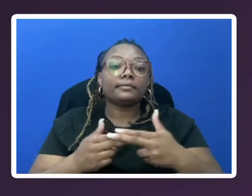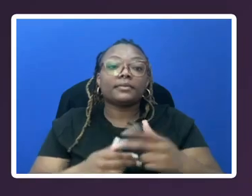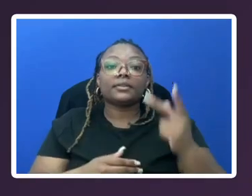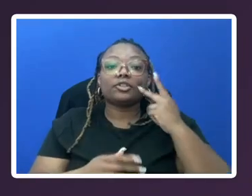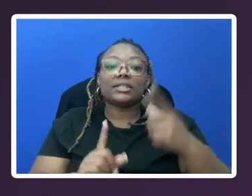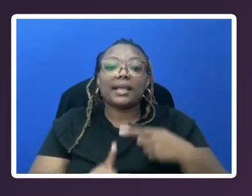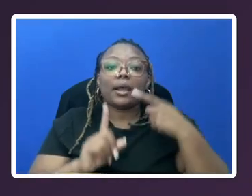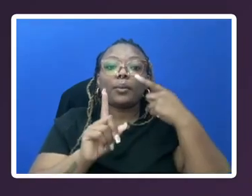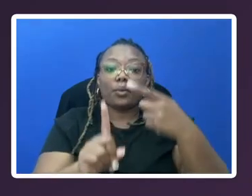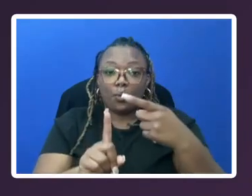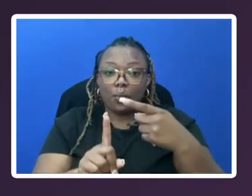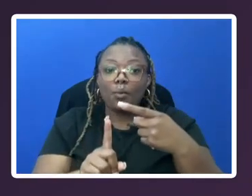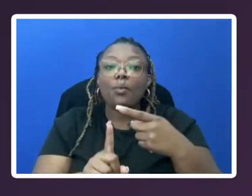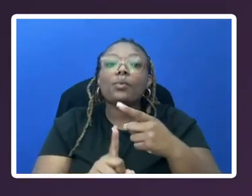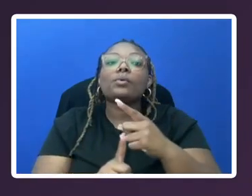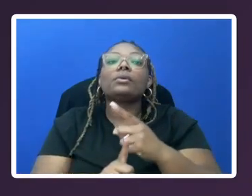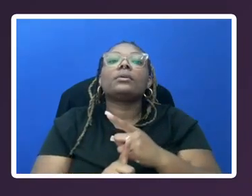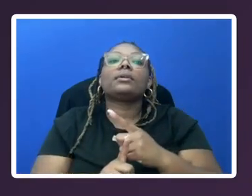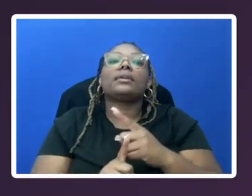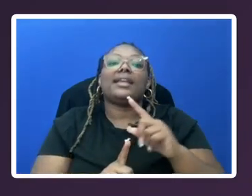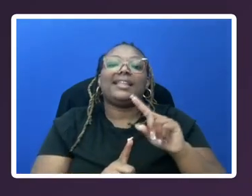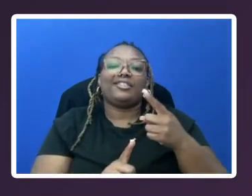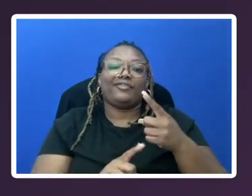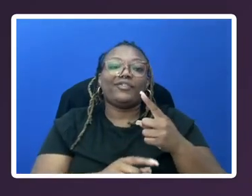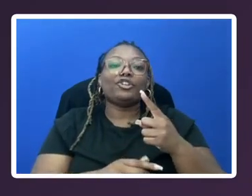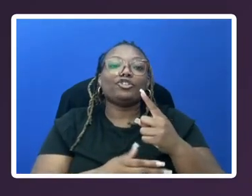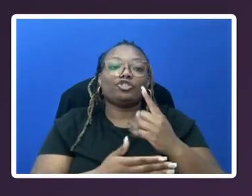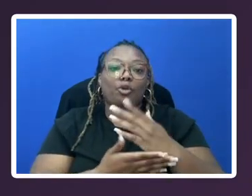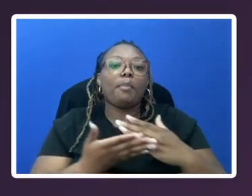in this first stage or stage in the question part of the lesson, it's really